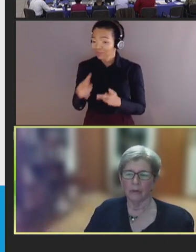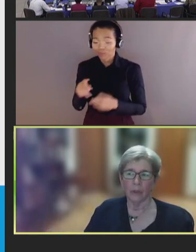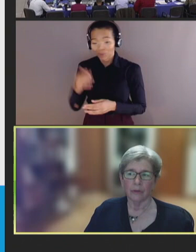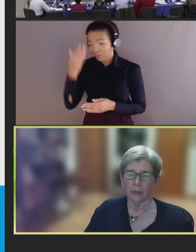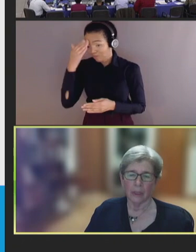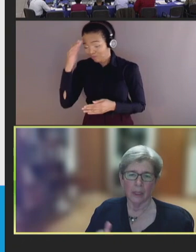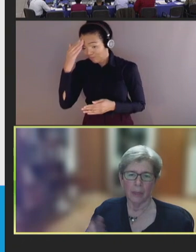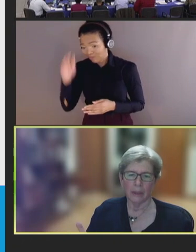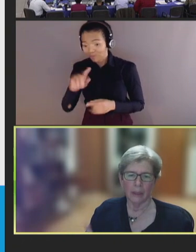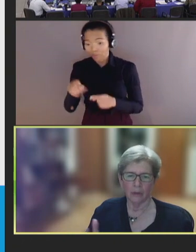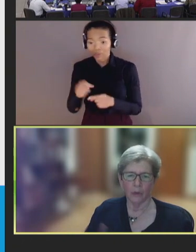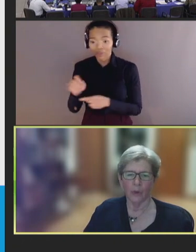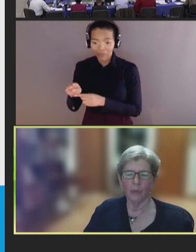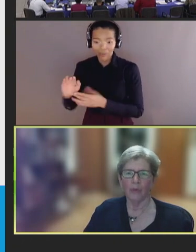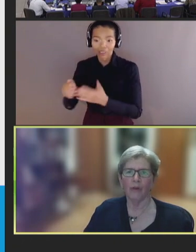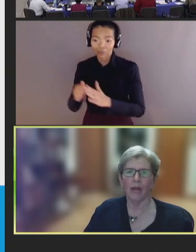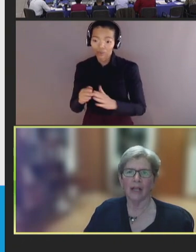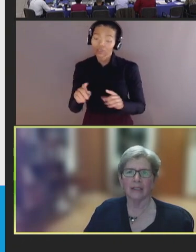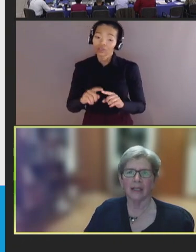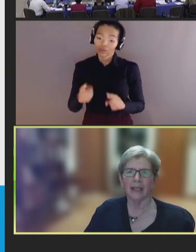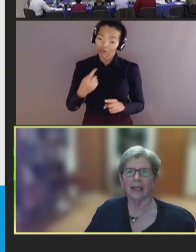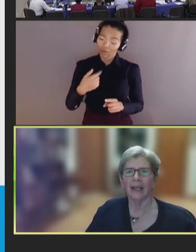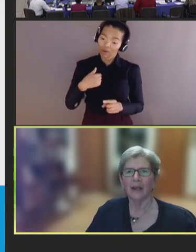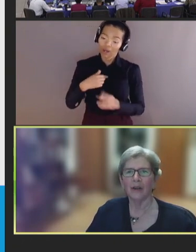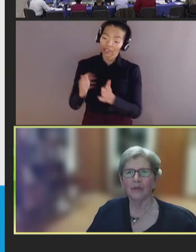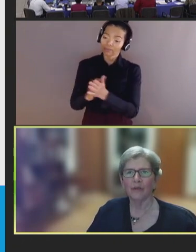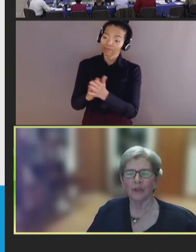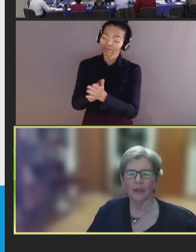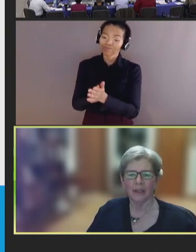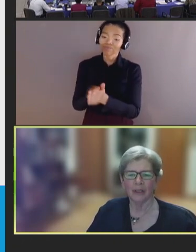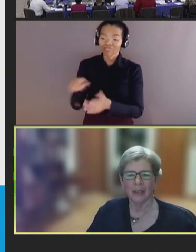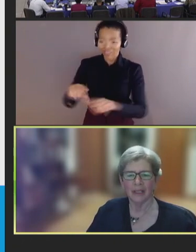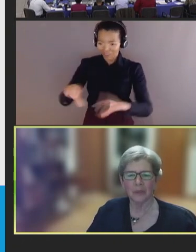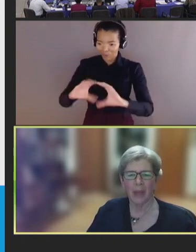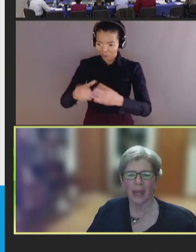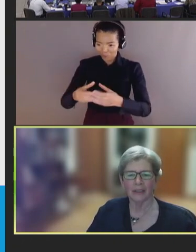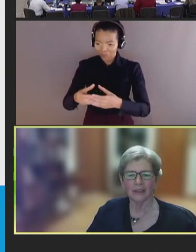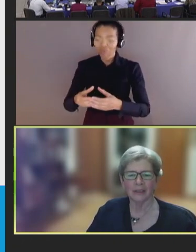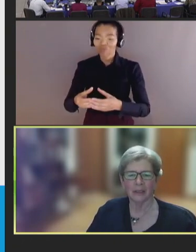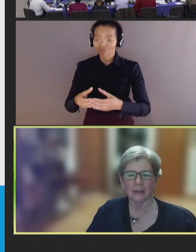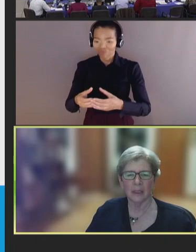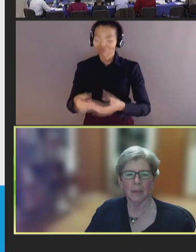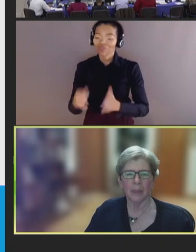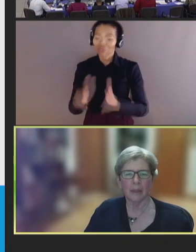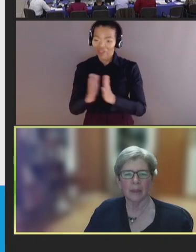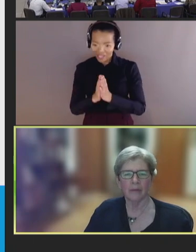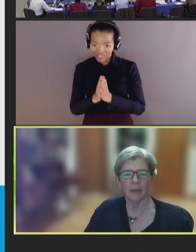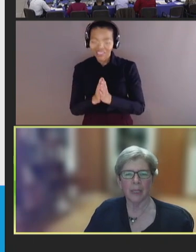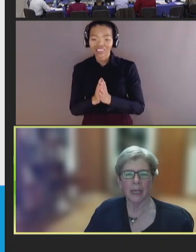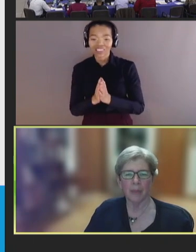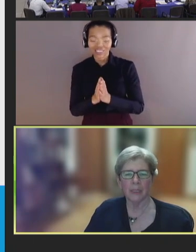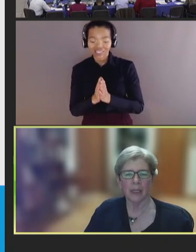I certainly commend this group for asking -- for this panel to come and give them an update